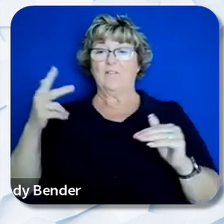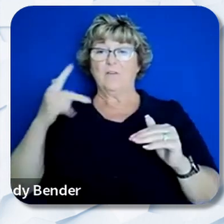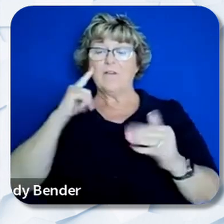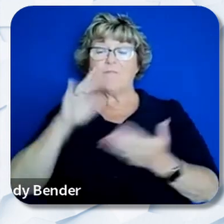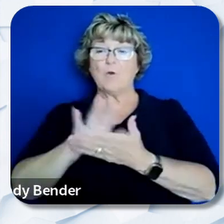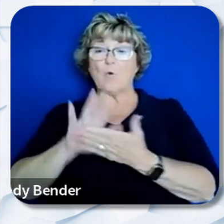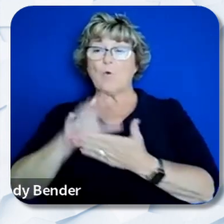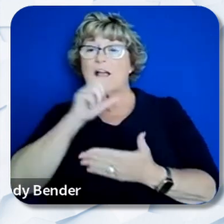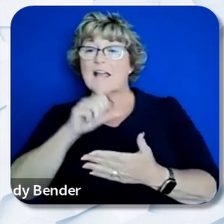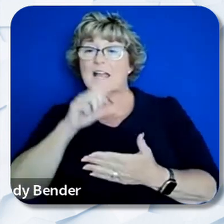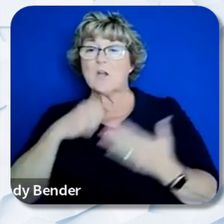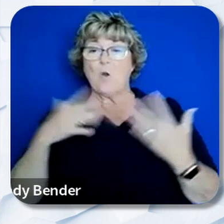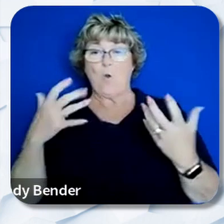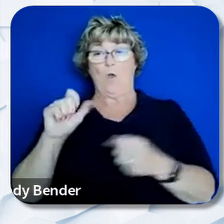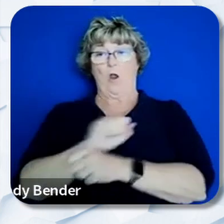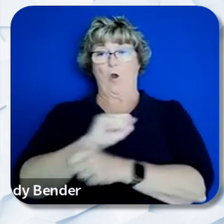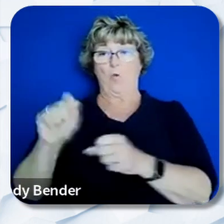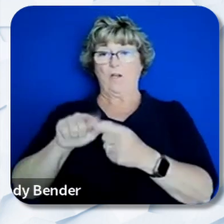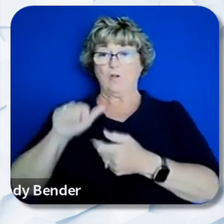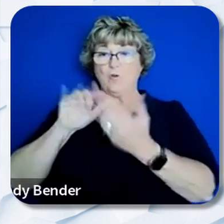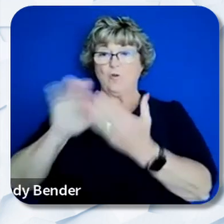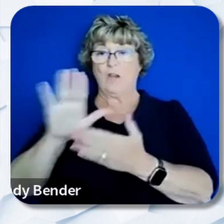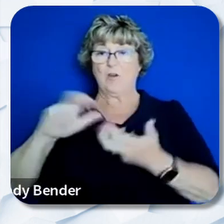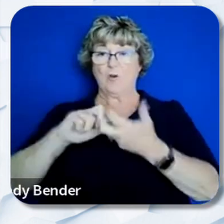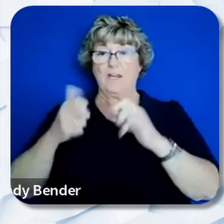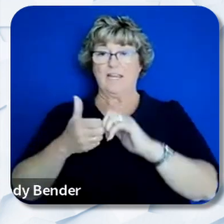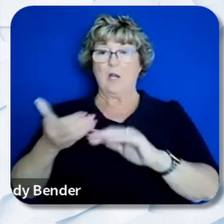and that means we would like to work with you to address those issues before the district